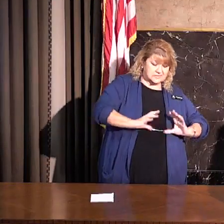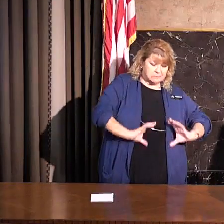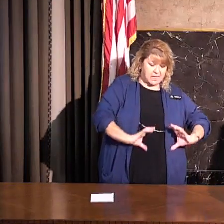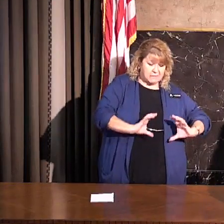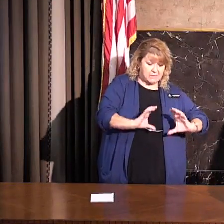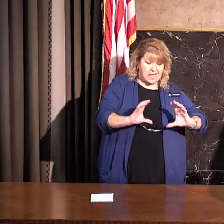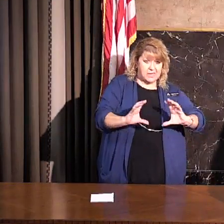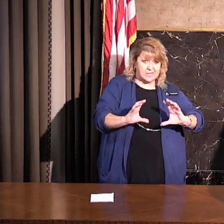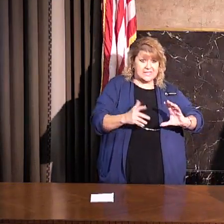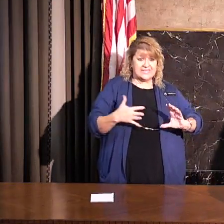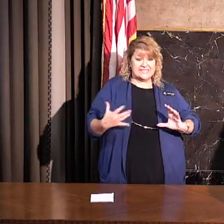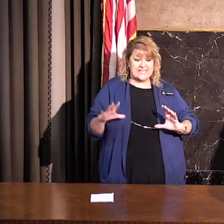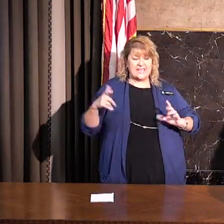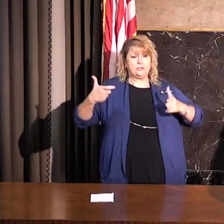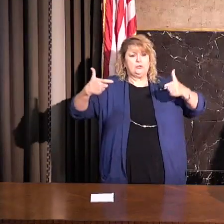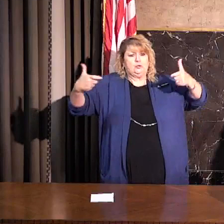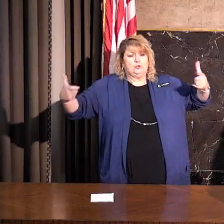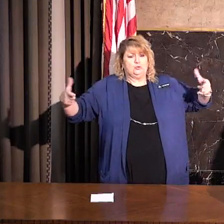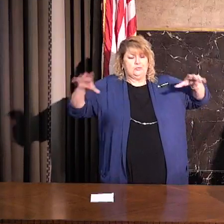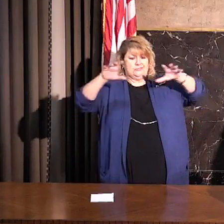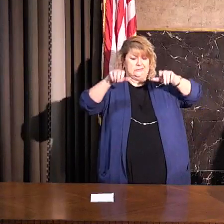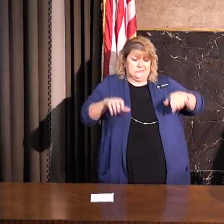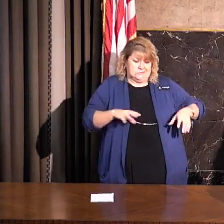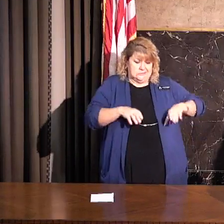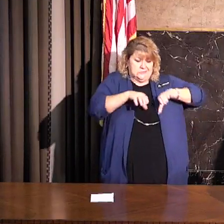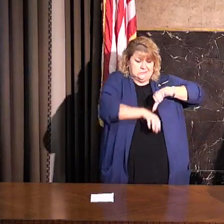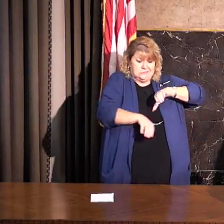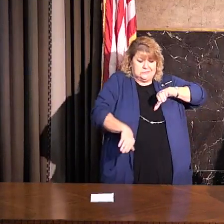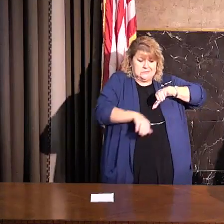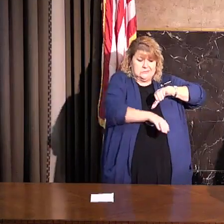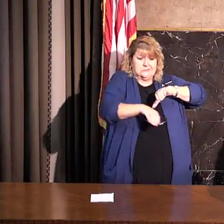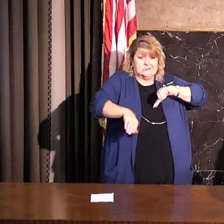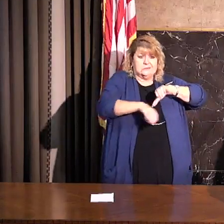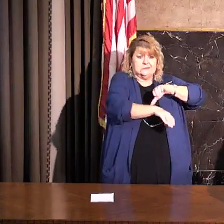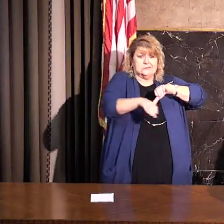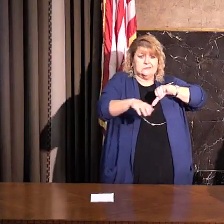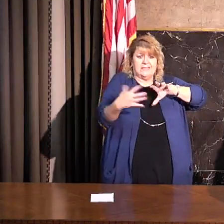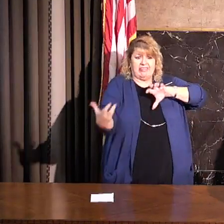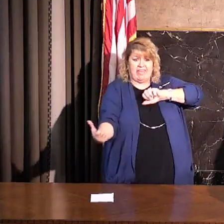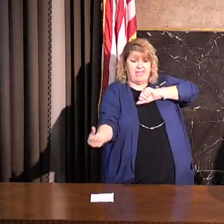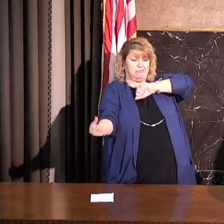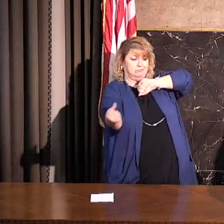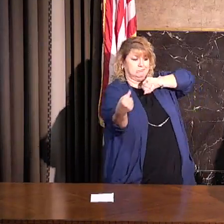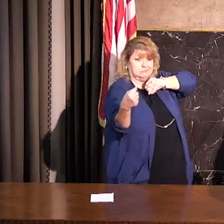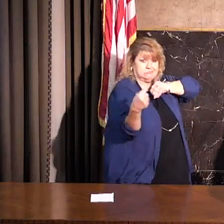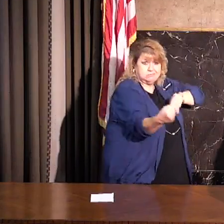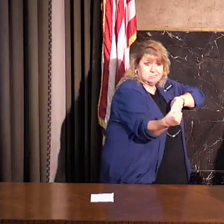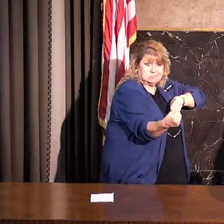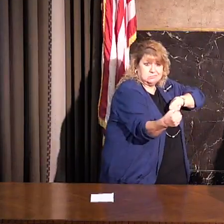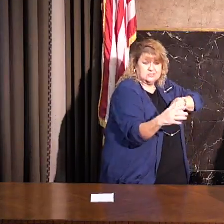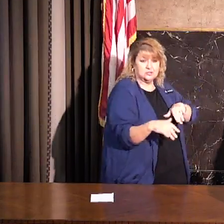don't know how long they're going to have to be in place uh